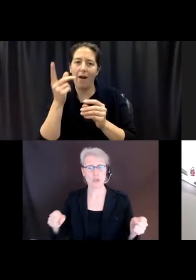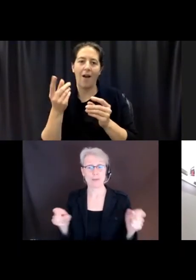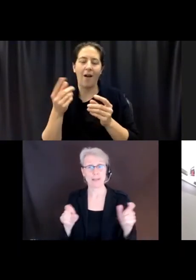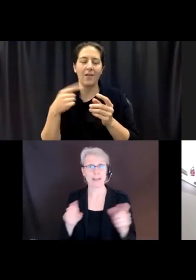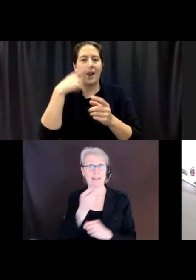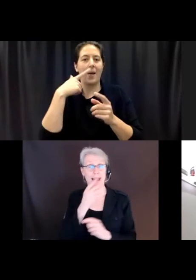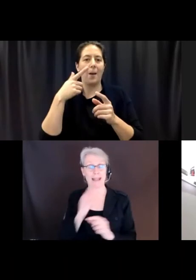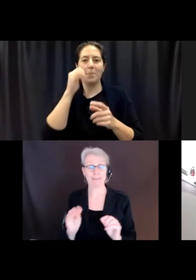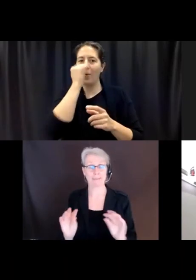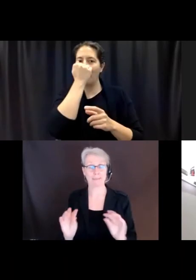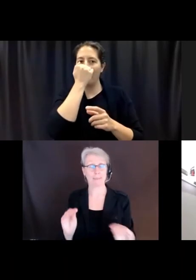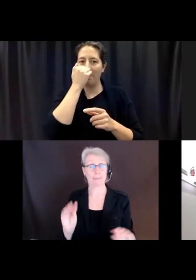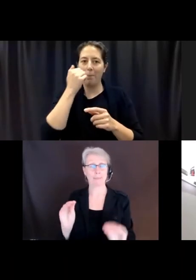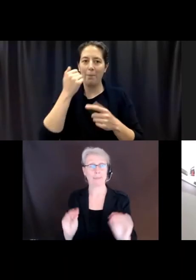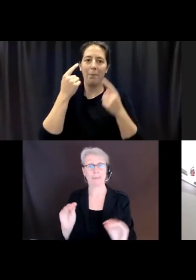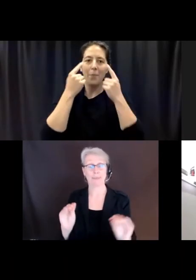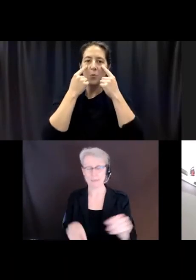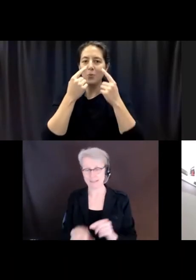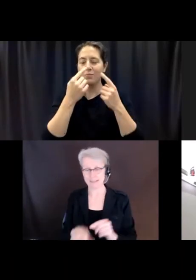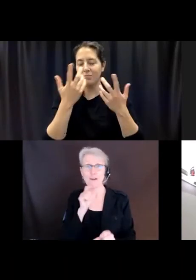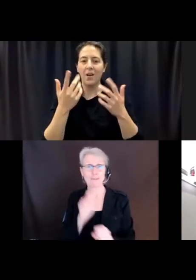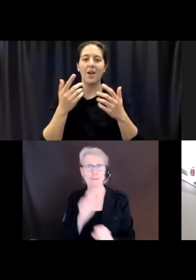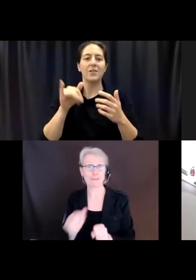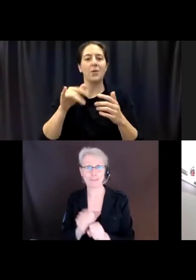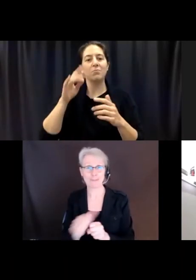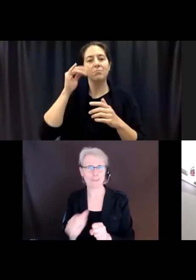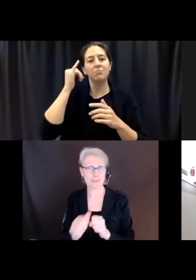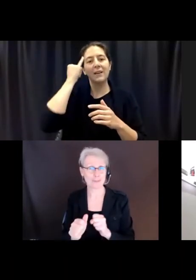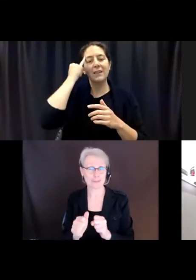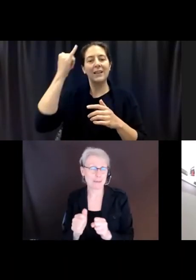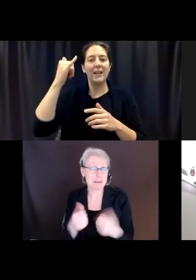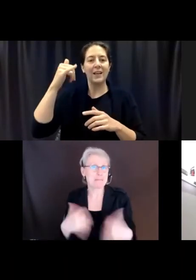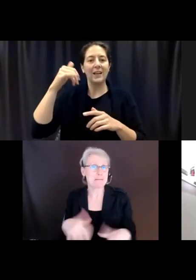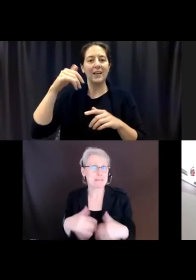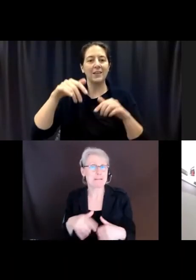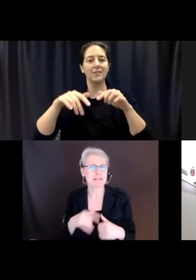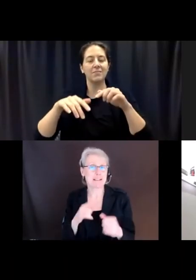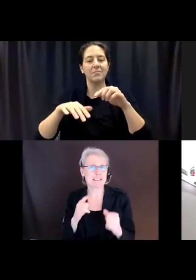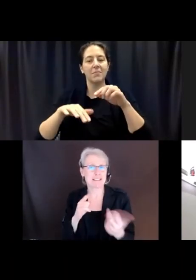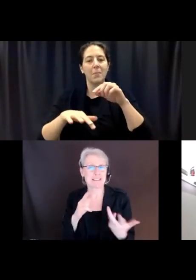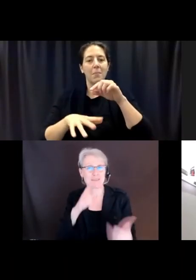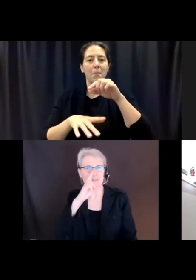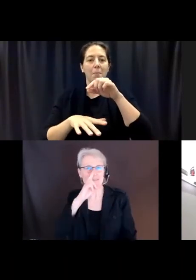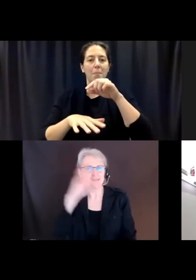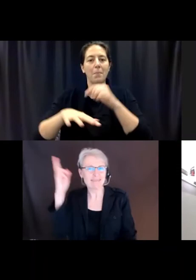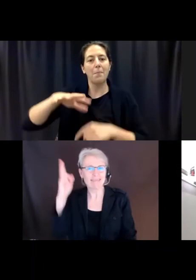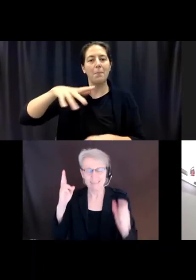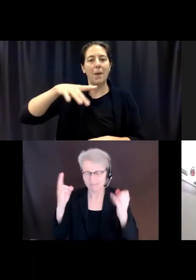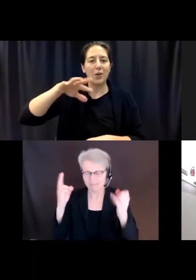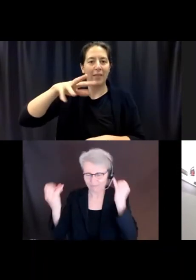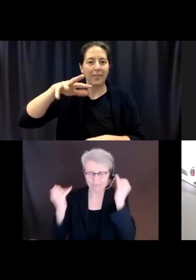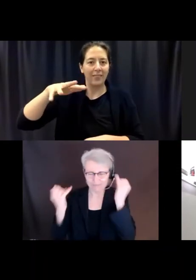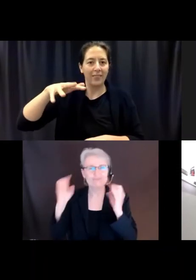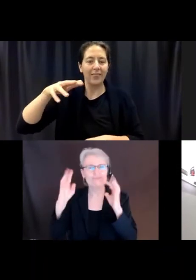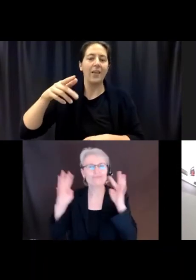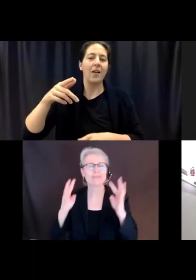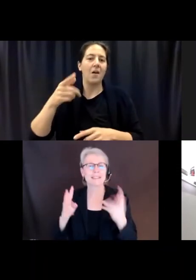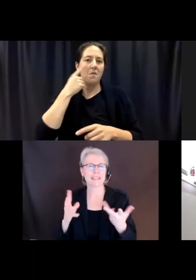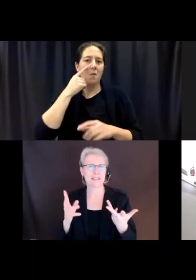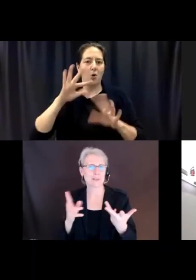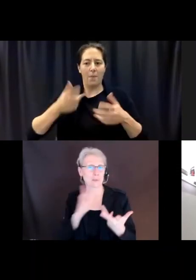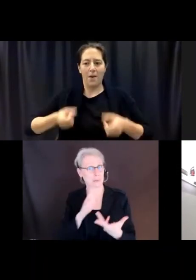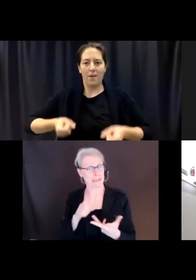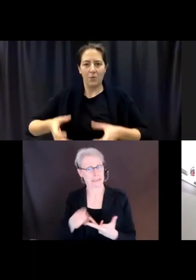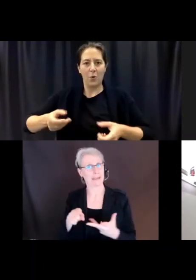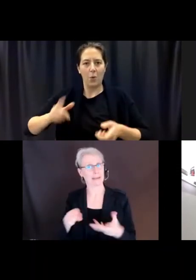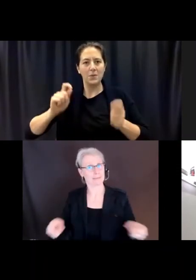SO THIS IS JUST SOME IMAGINATION JUST LIKE USING THE WHEELCHAIR AS A PUPPET. YOU SEE